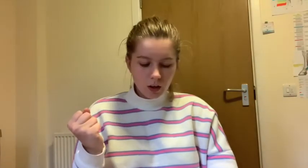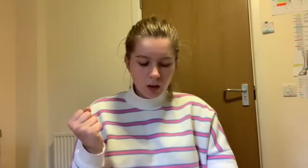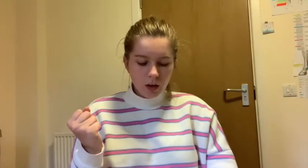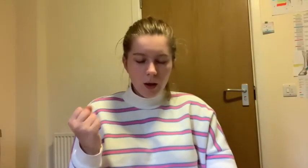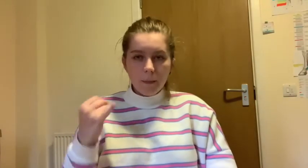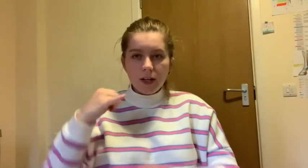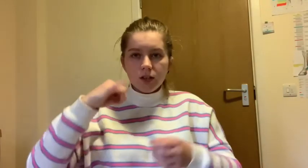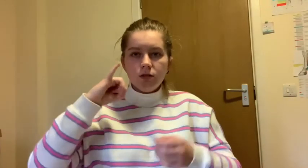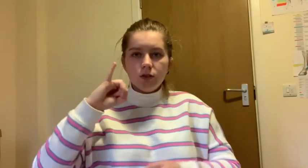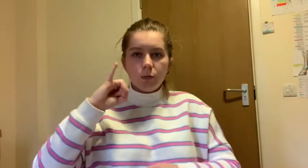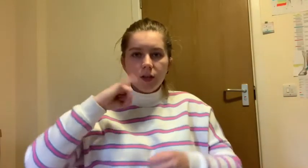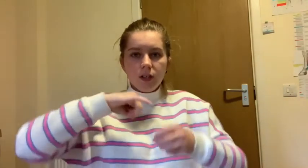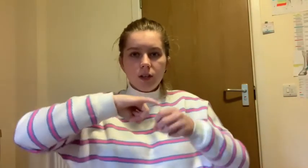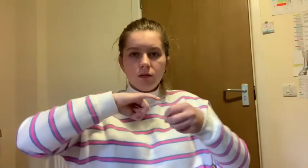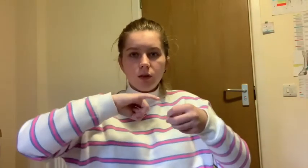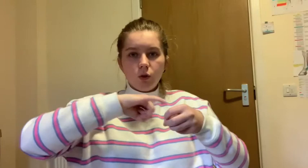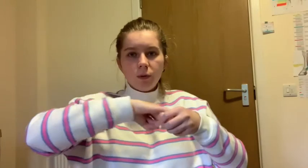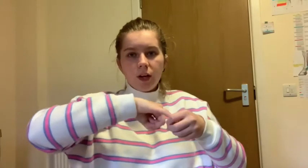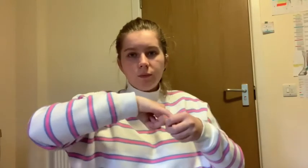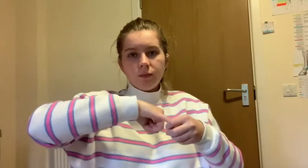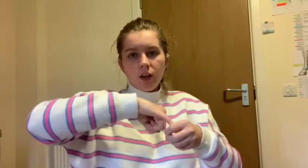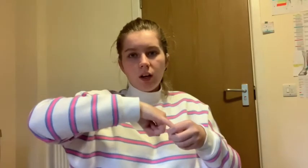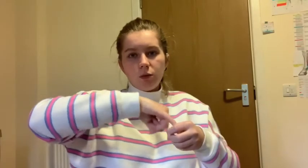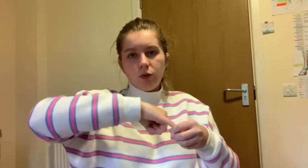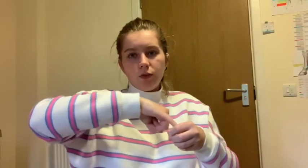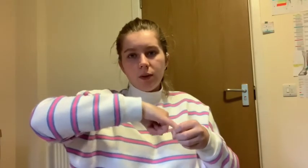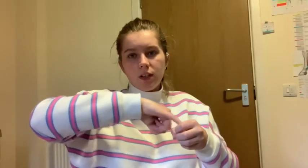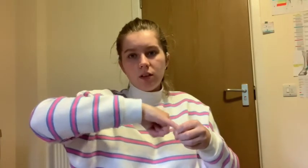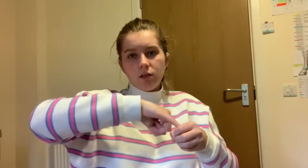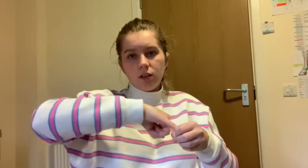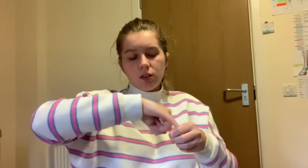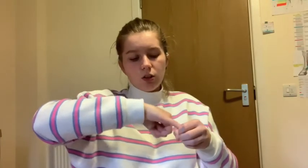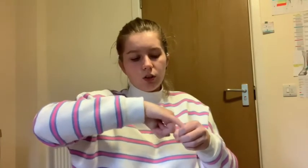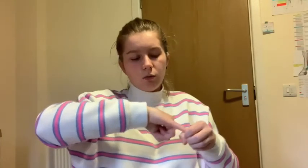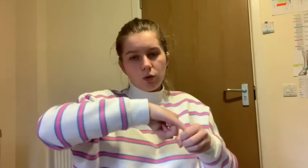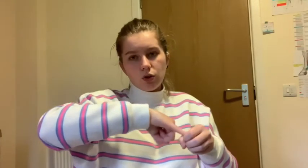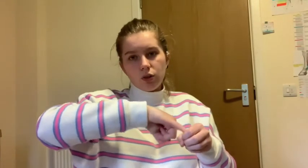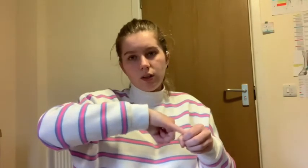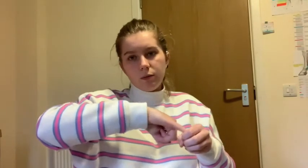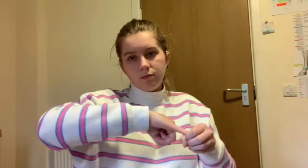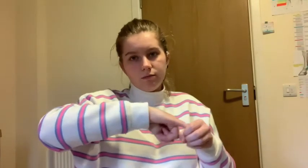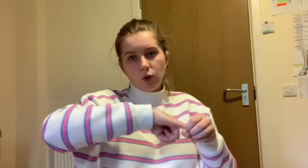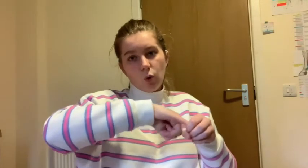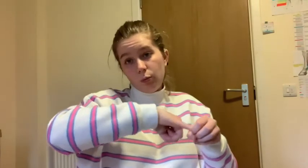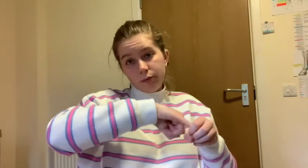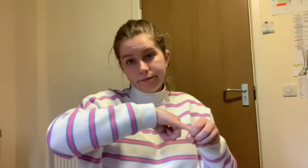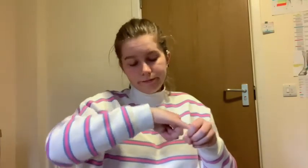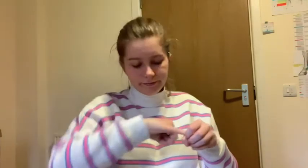"Medicine" so you do the pinky and a cup again and you do the circle motion in the cup.